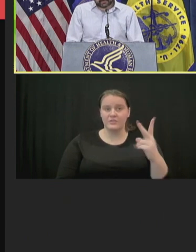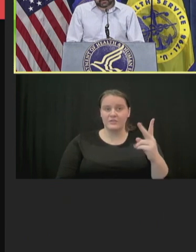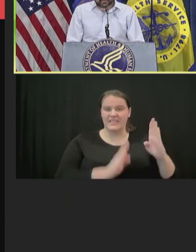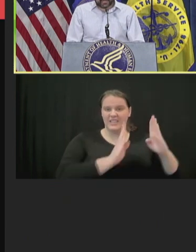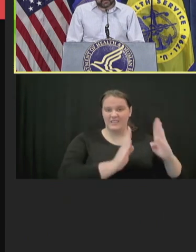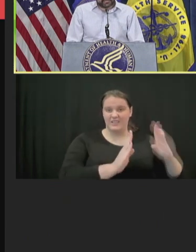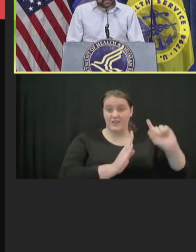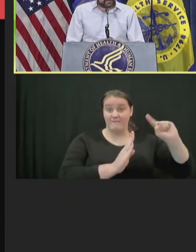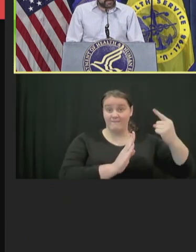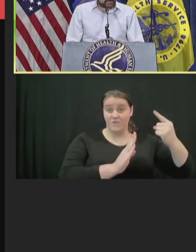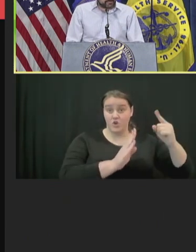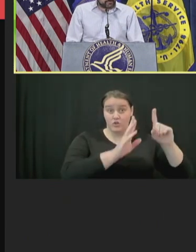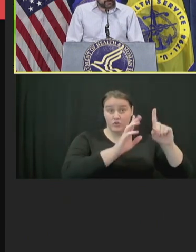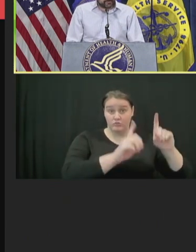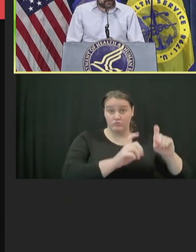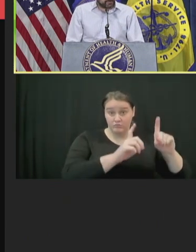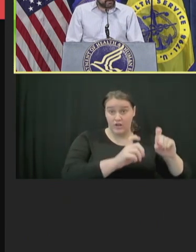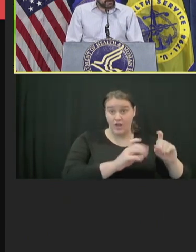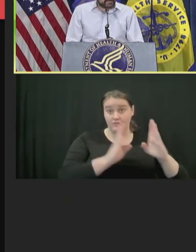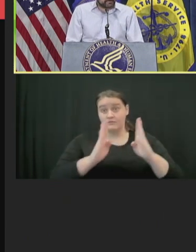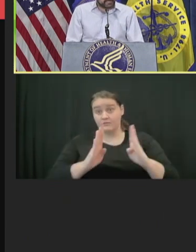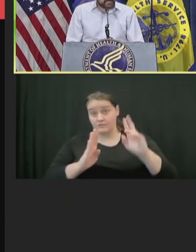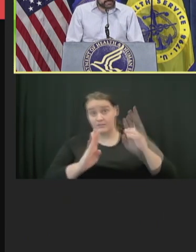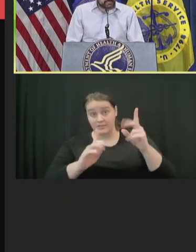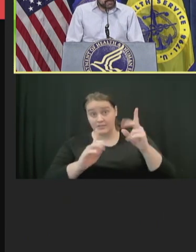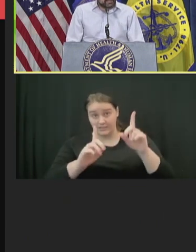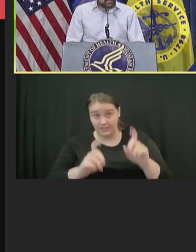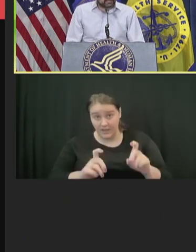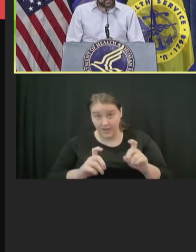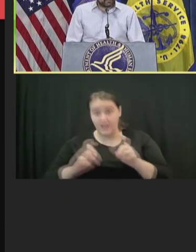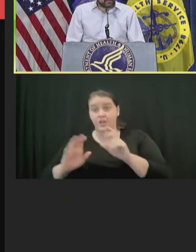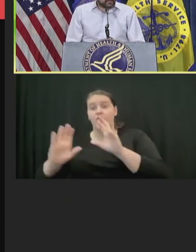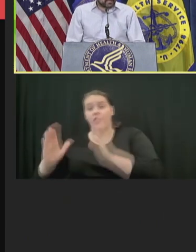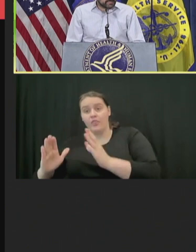trial that they've entered or are preparing to begin. And the color coding is telling